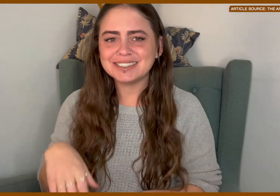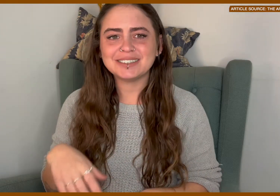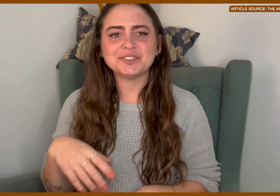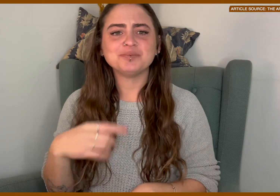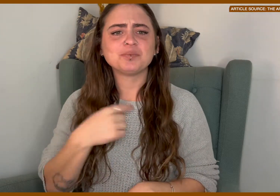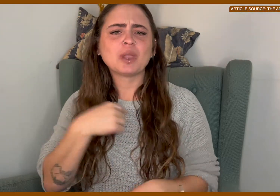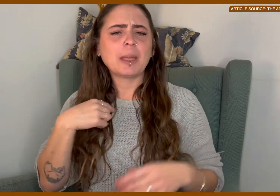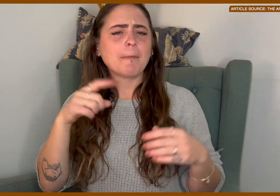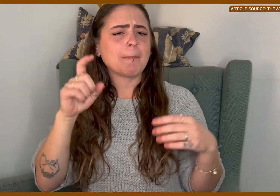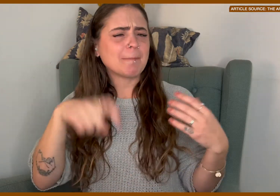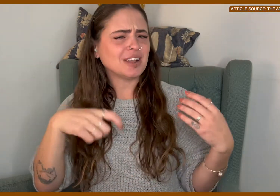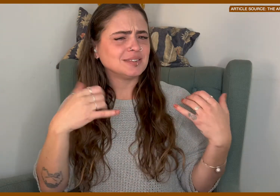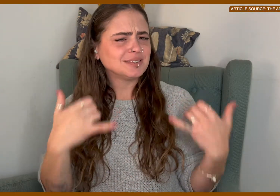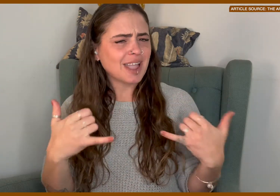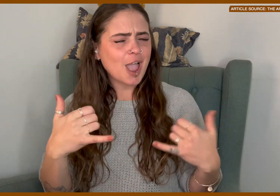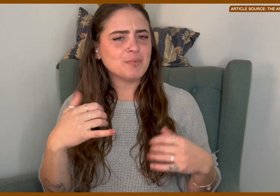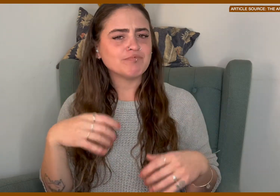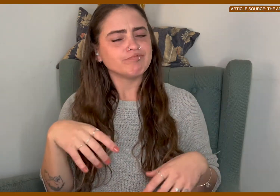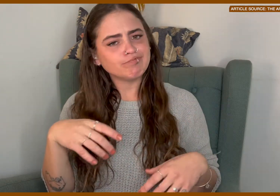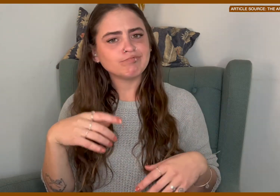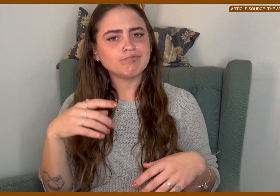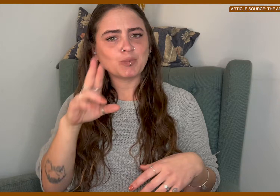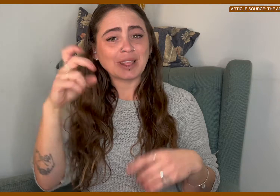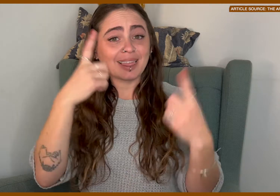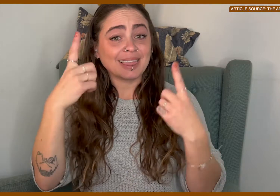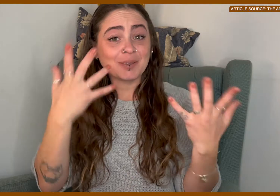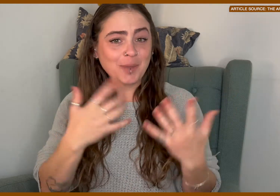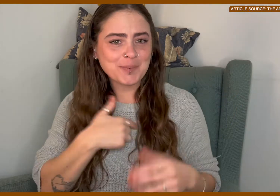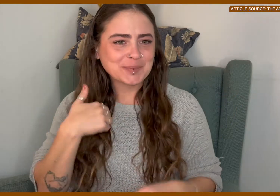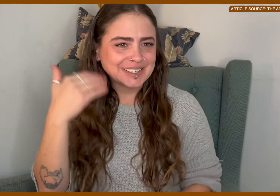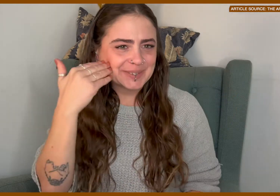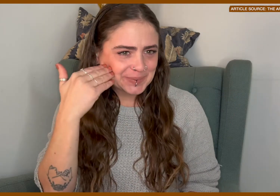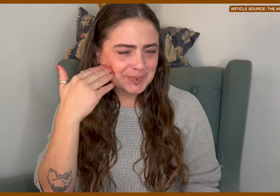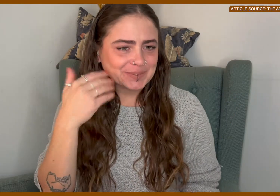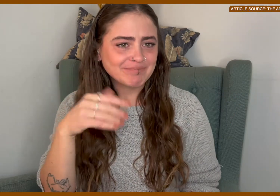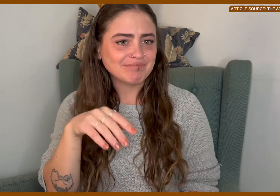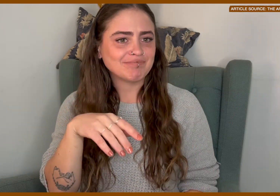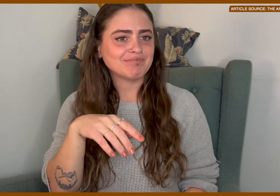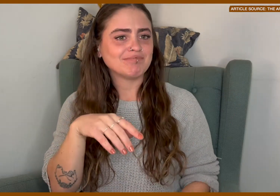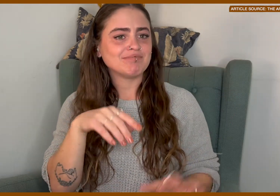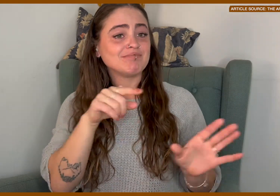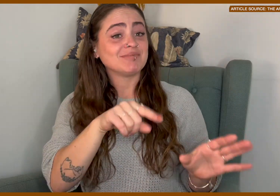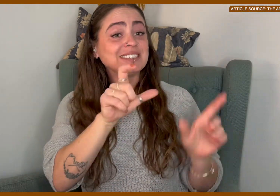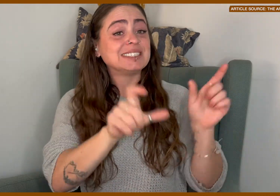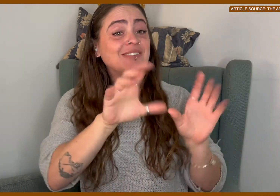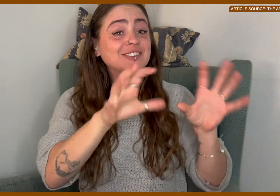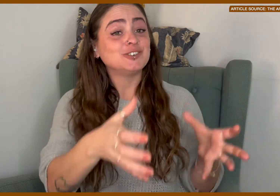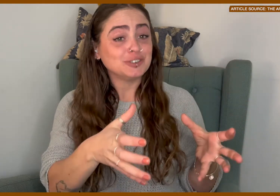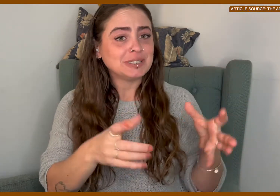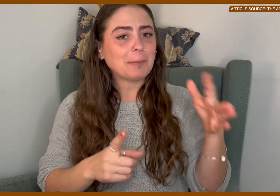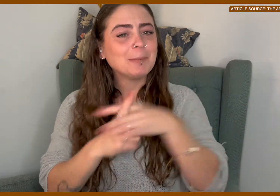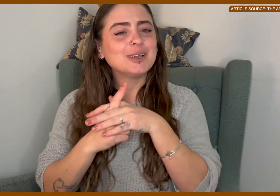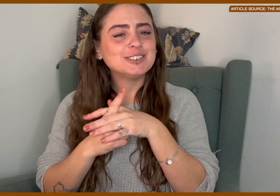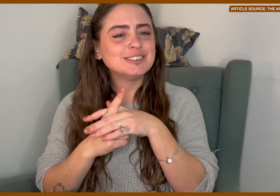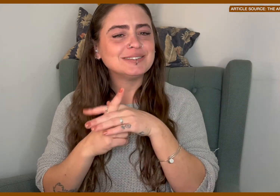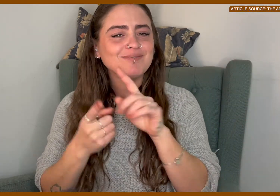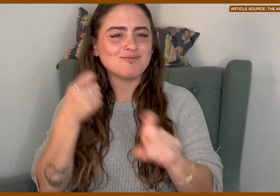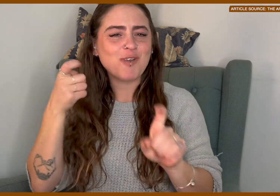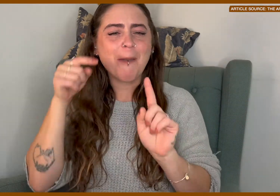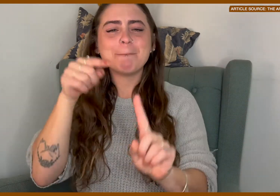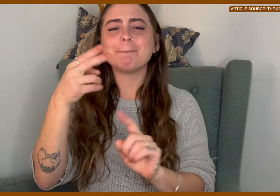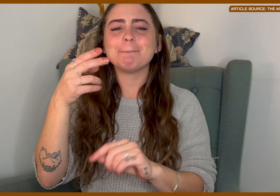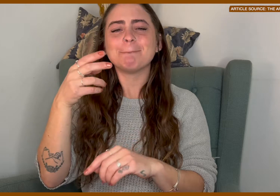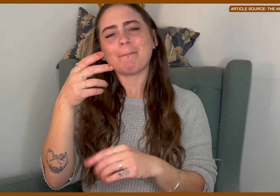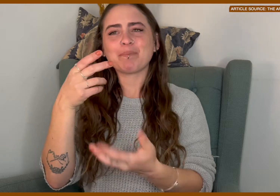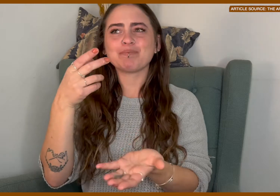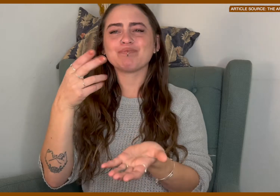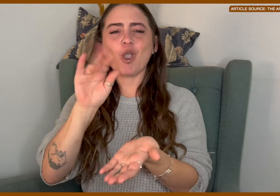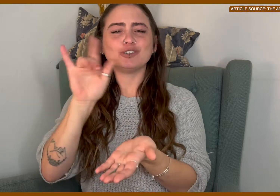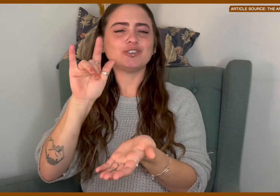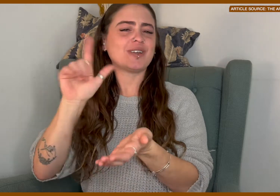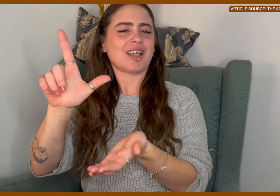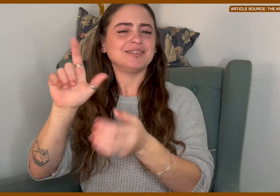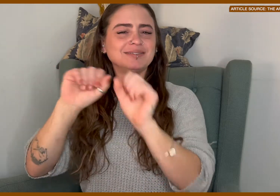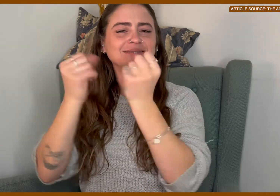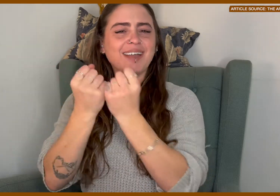“We must now rethink what we knew—that civilisation emerged from a horizontal society